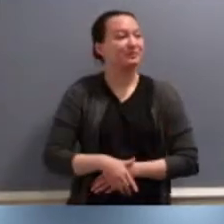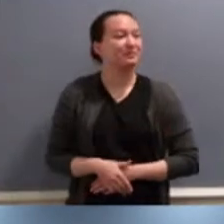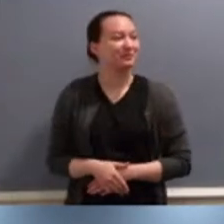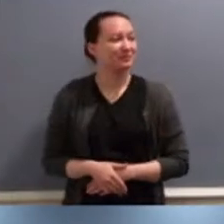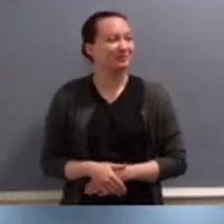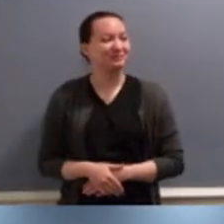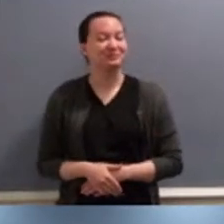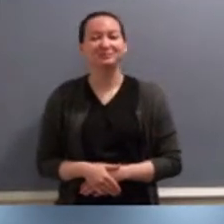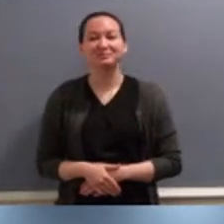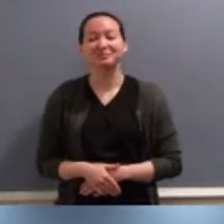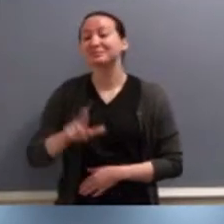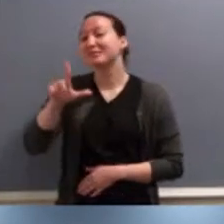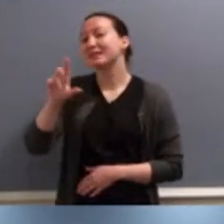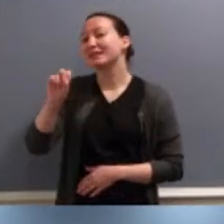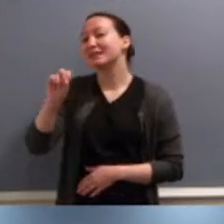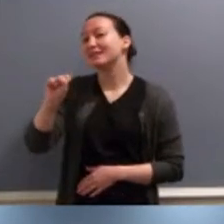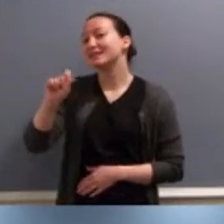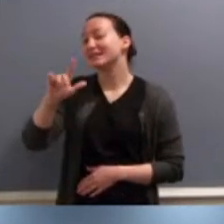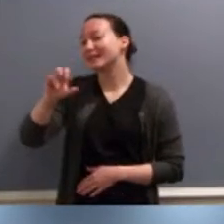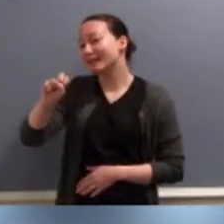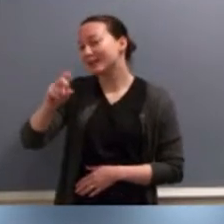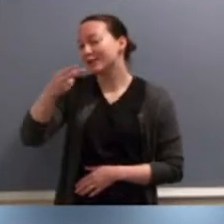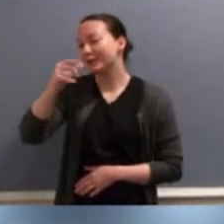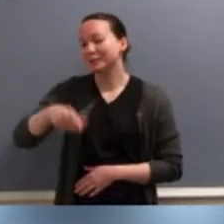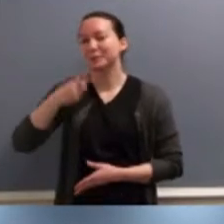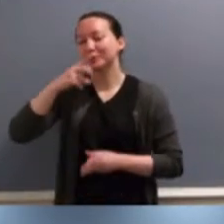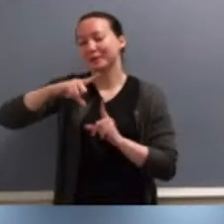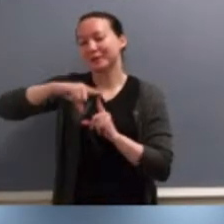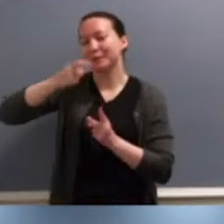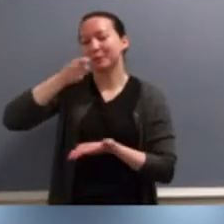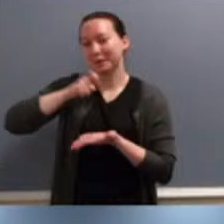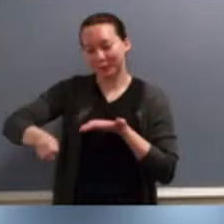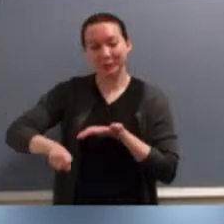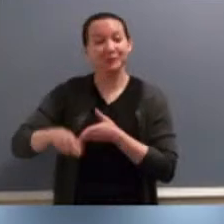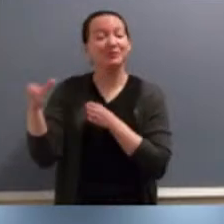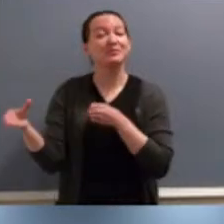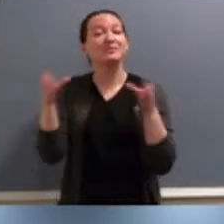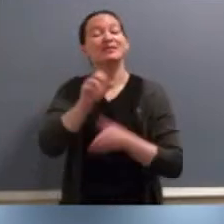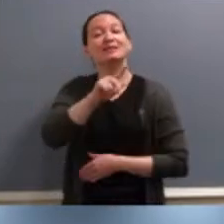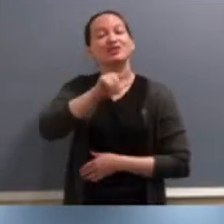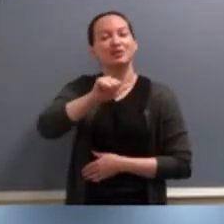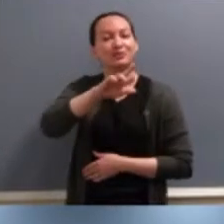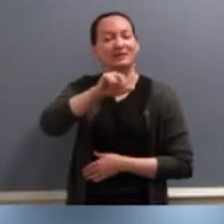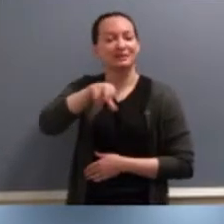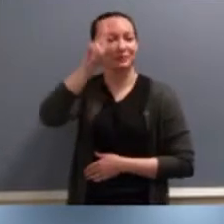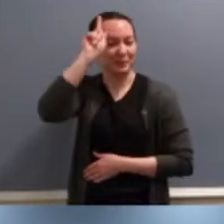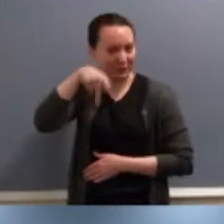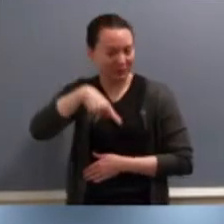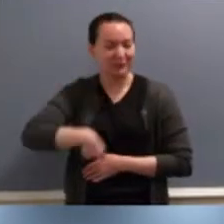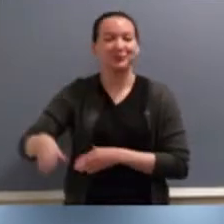be great leslie hervey interim clerk Alicia Reece Vice President of the Hamilton County Commission